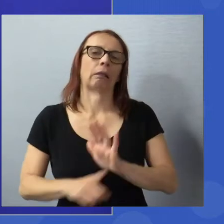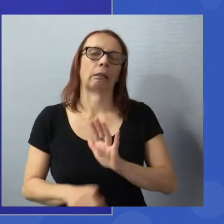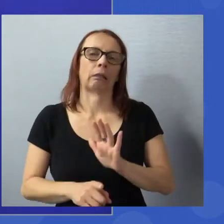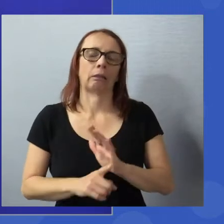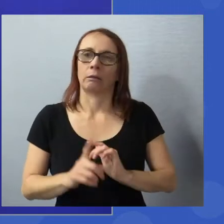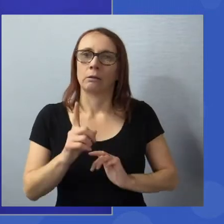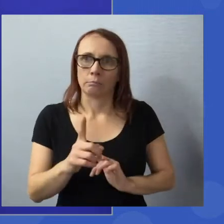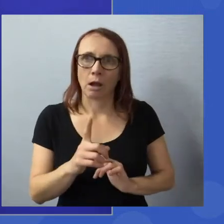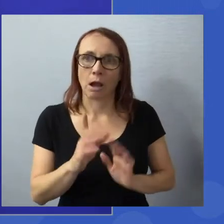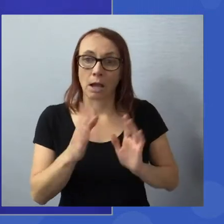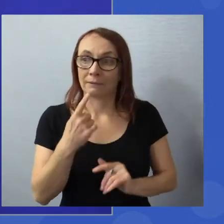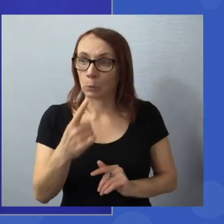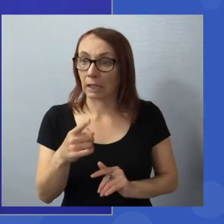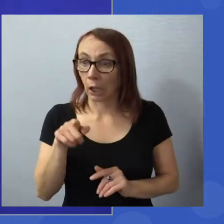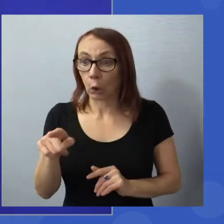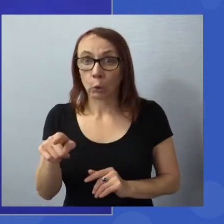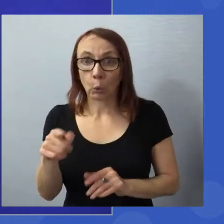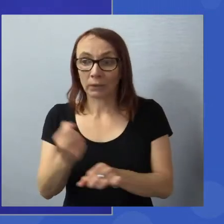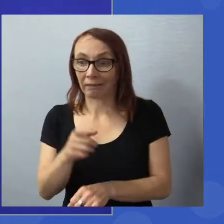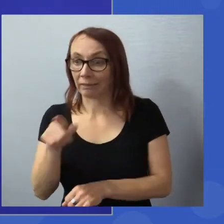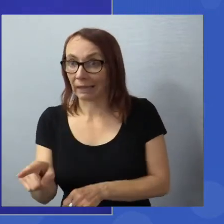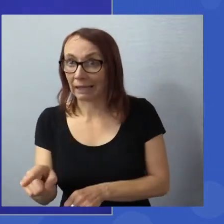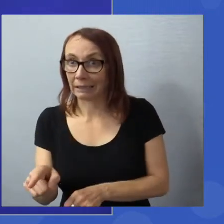this is what your actions have done a lot Jamie putting his foot in the bin